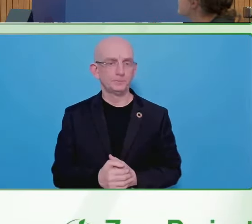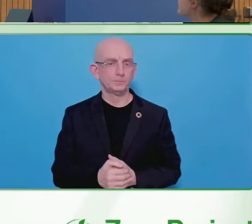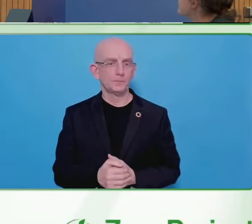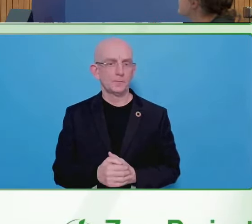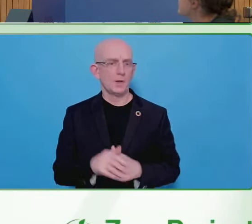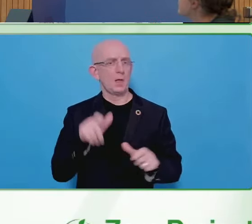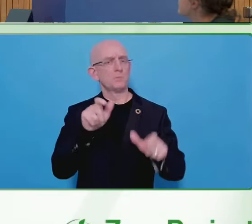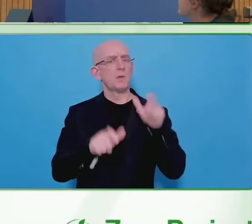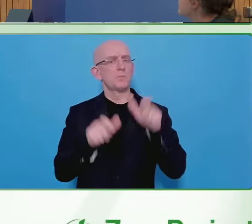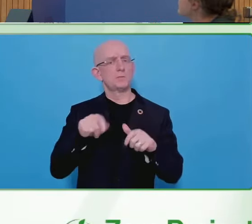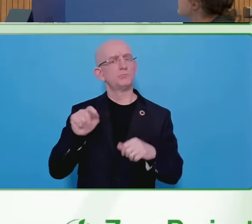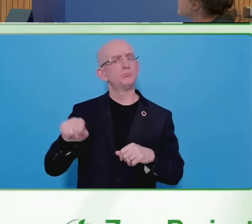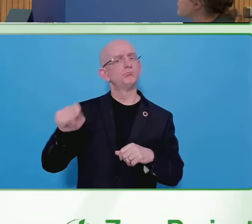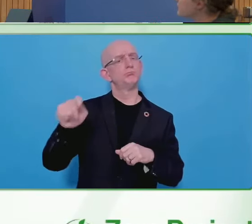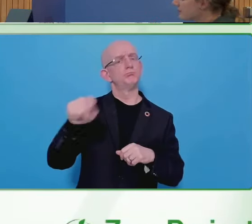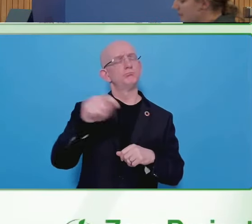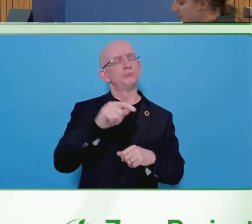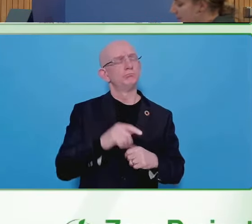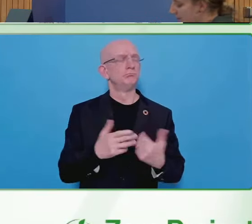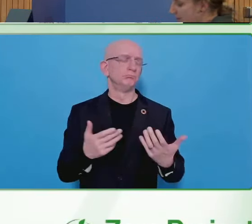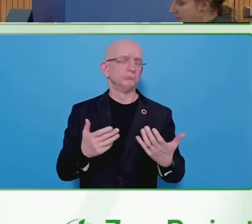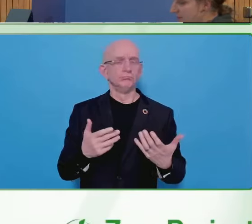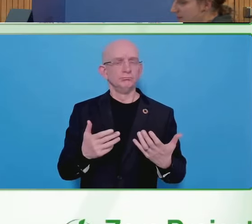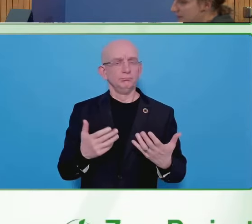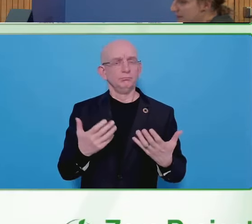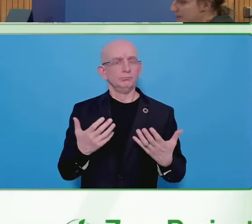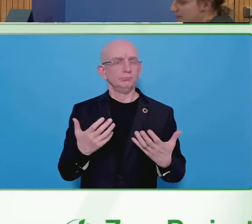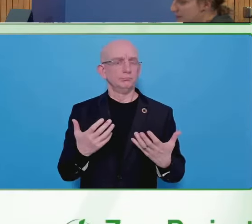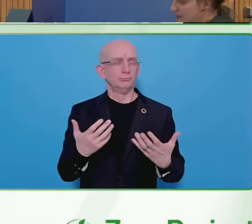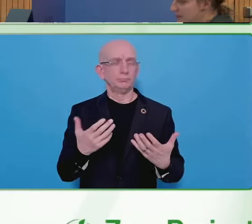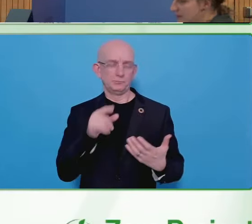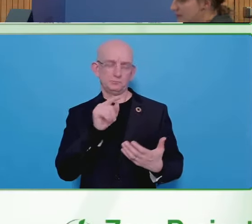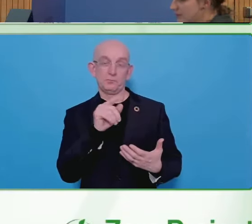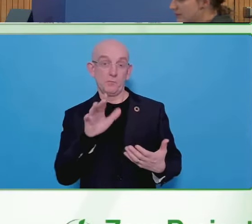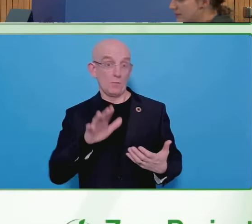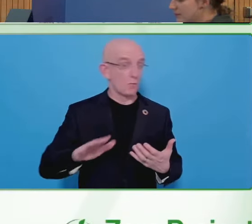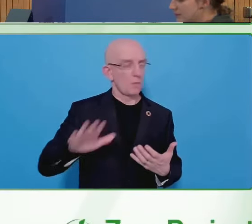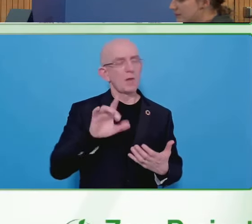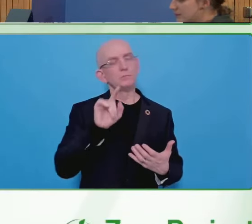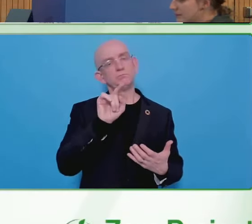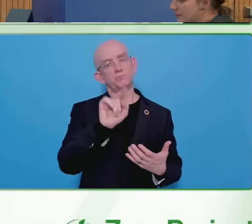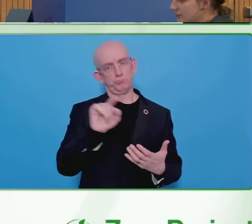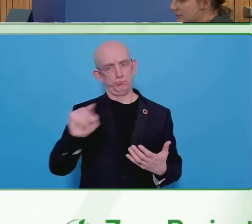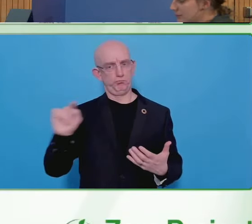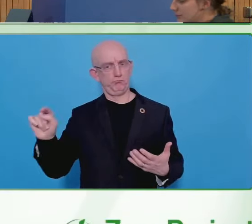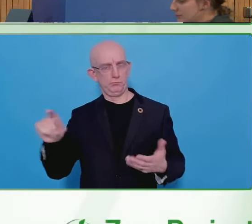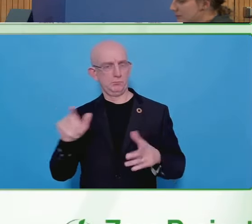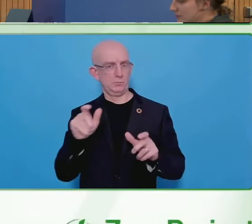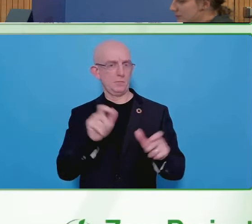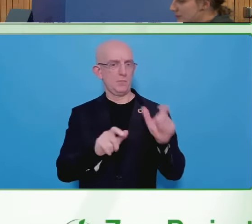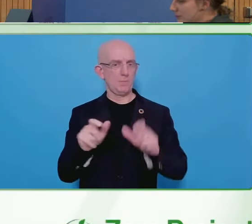We know this, we are part of Zero Project, but we have to be able to